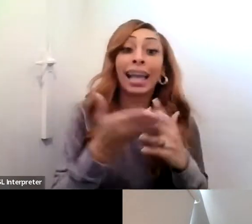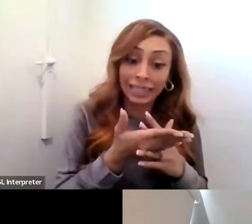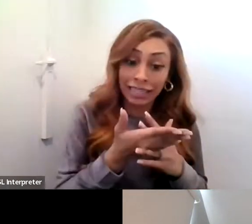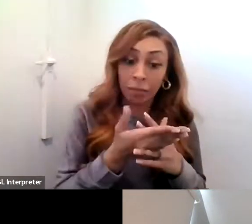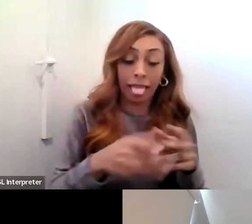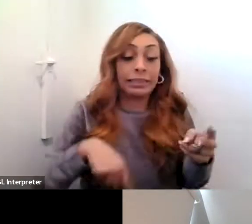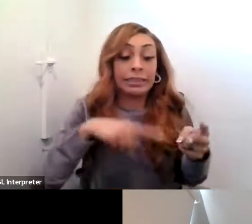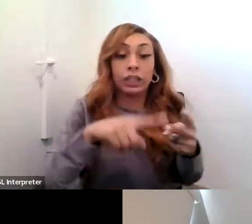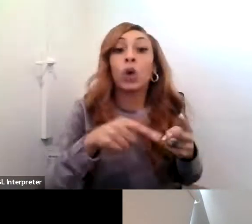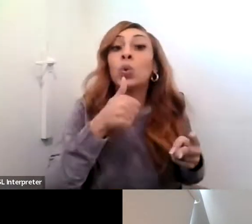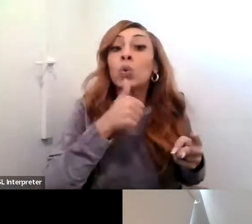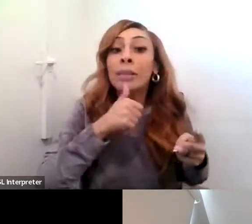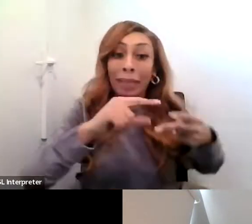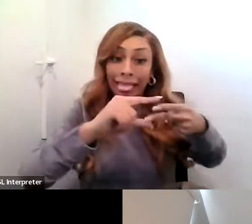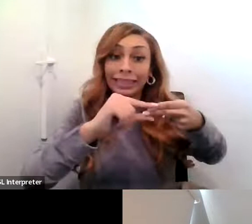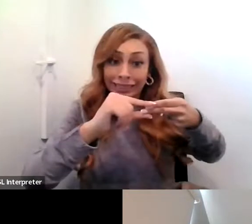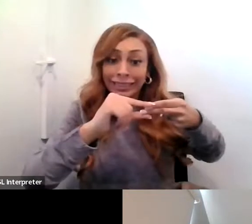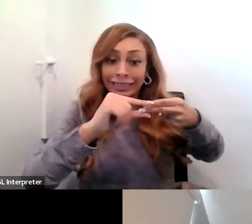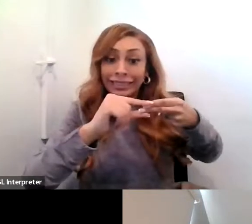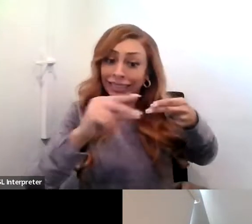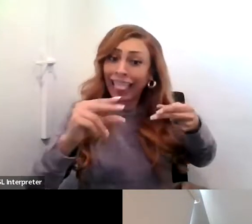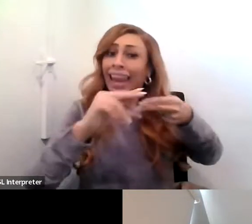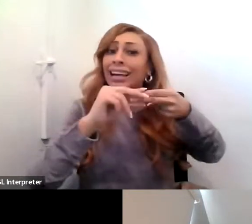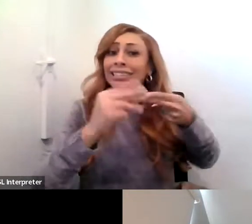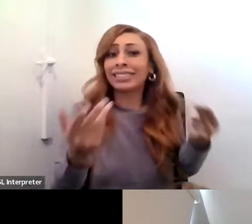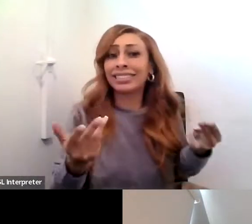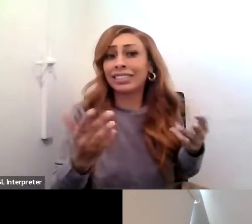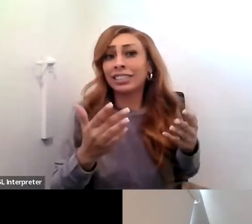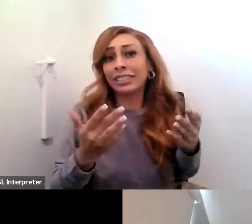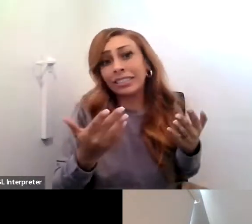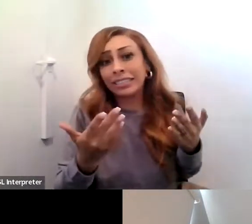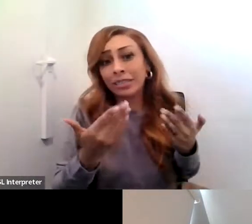in a way that is perhaps less obvious, in a physical context.